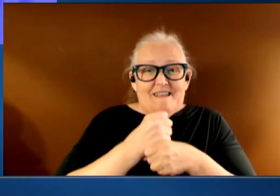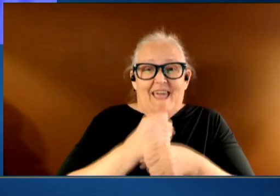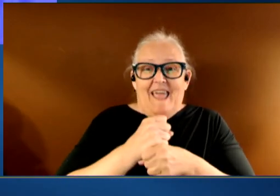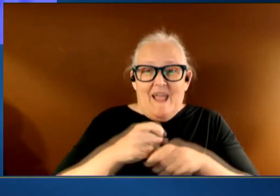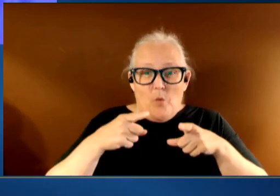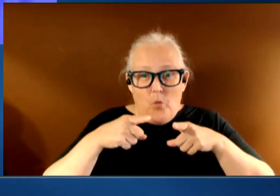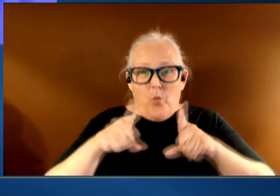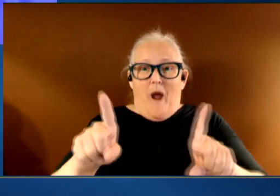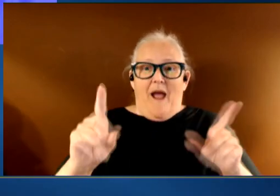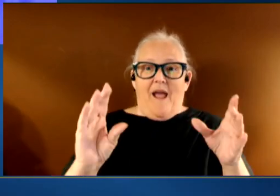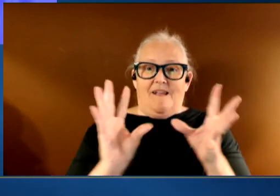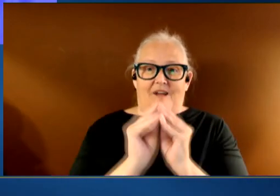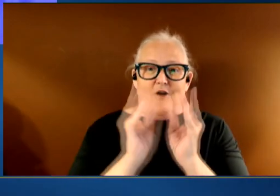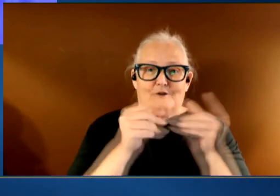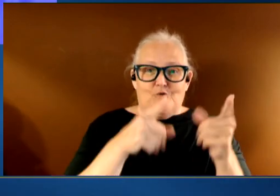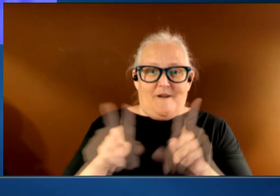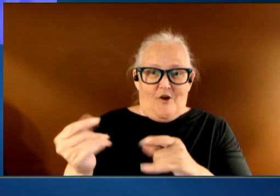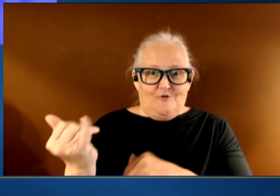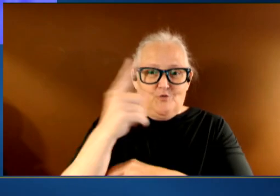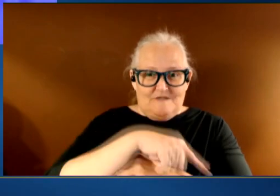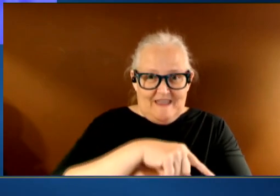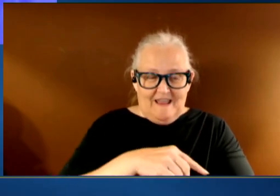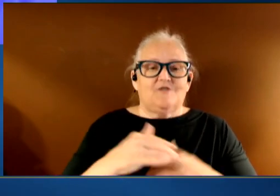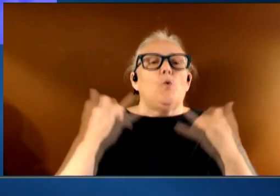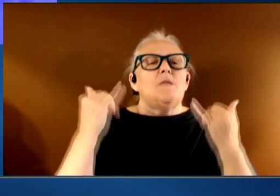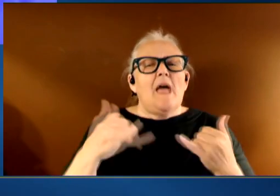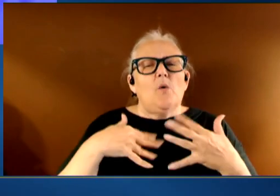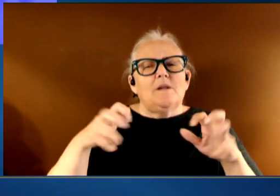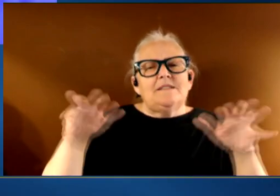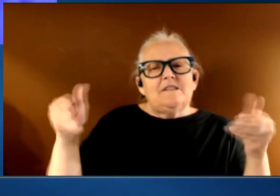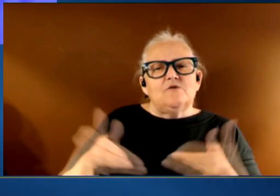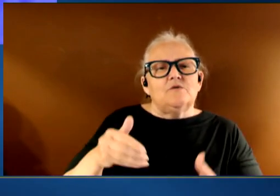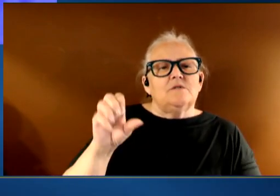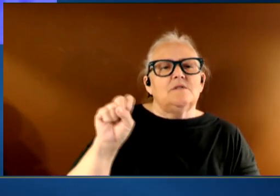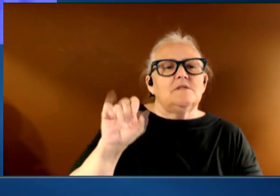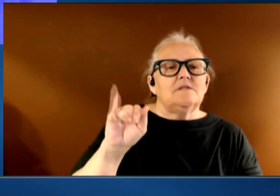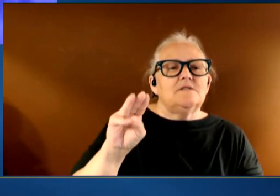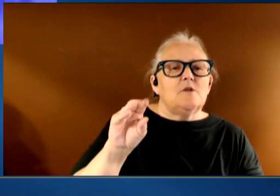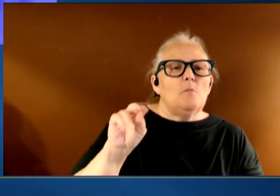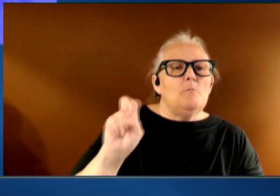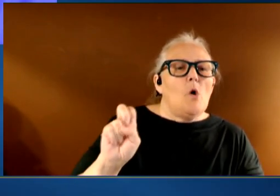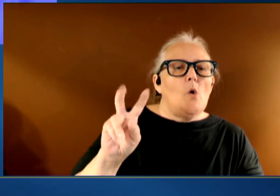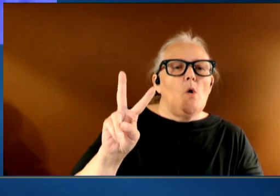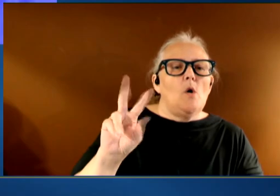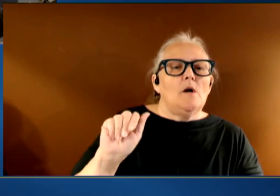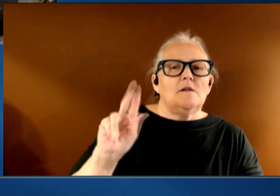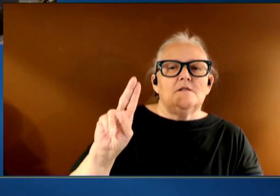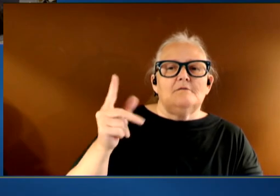and with that, I would love to introduce to you Simone Vaughn. Ms. Simone, can you wave?